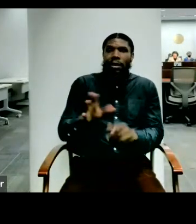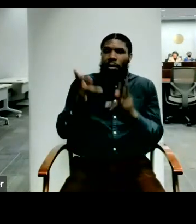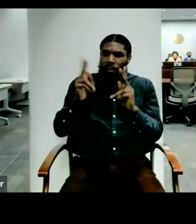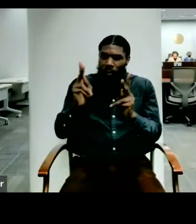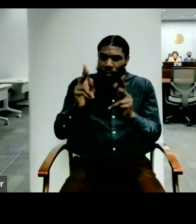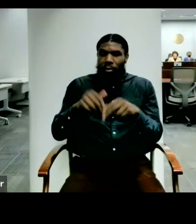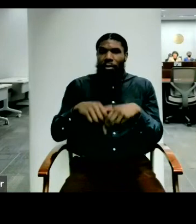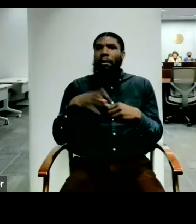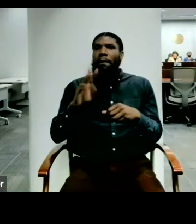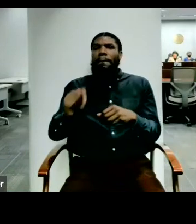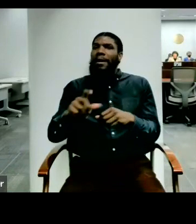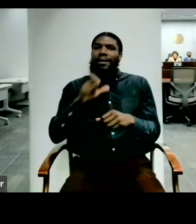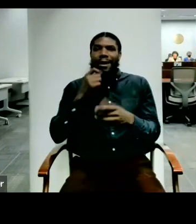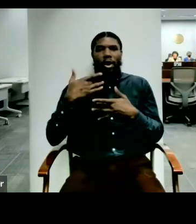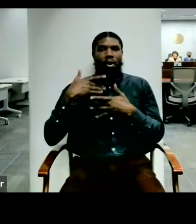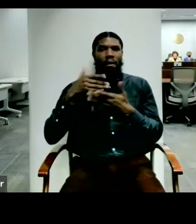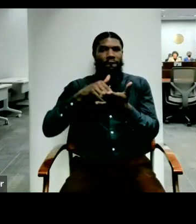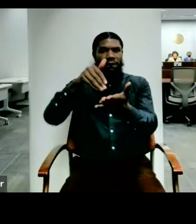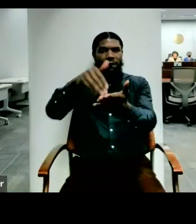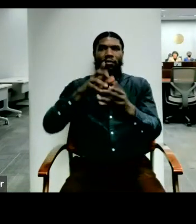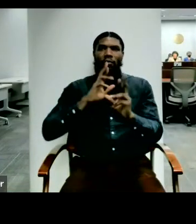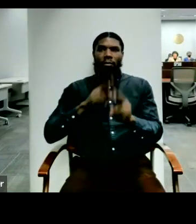We have been working to change that and look forward to hearing